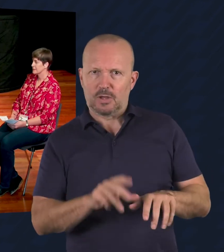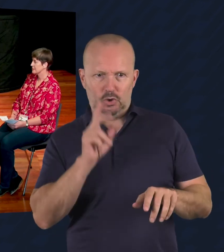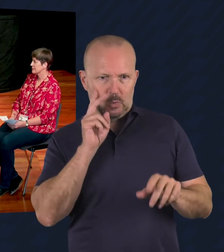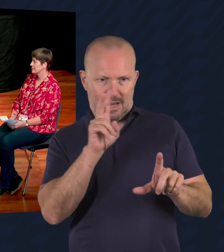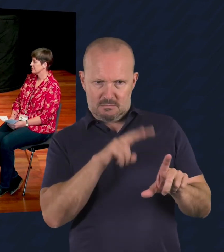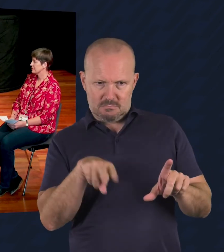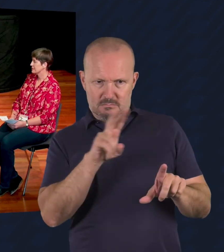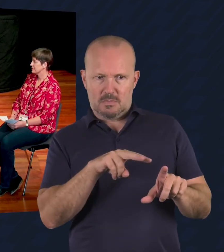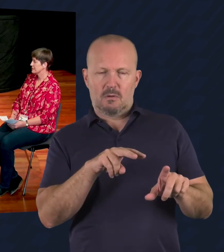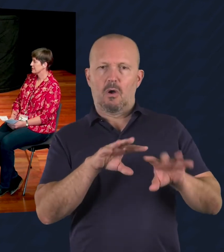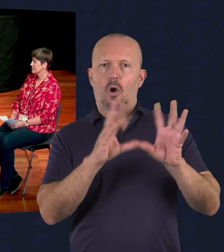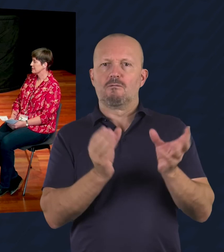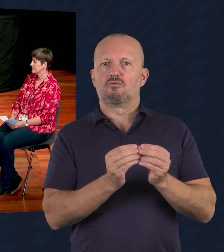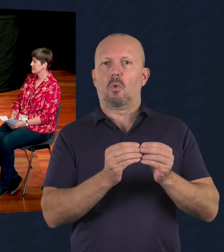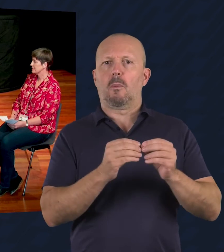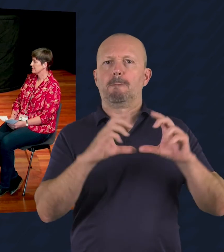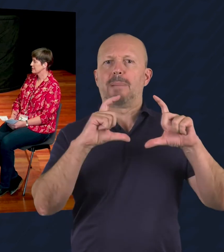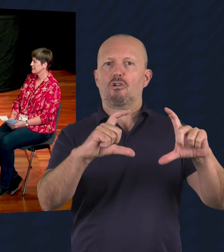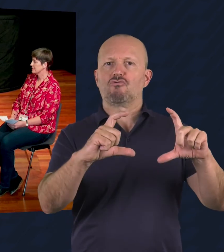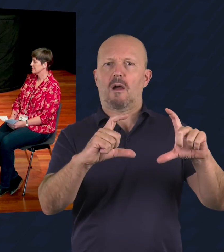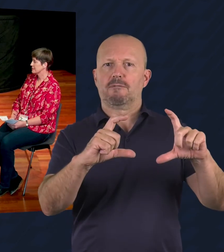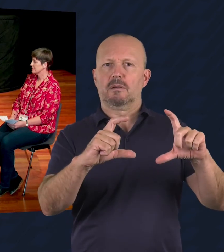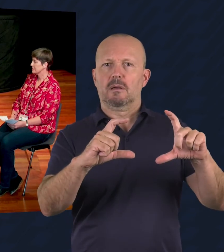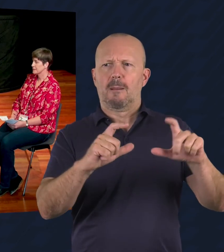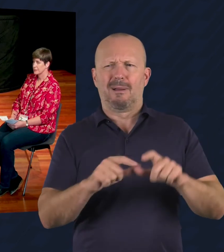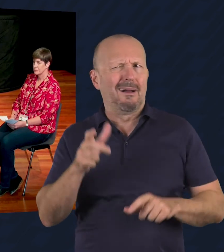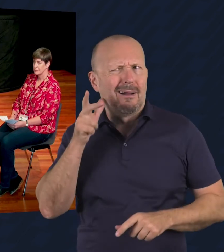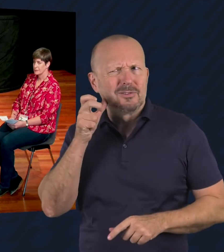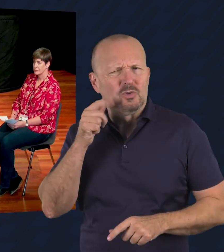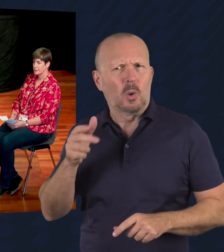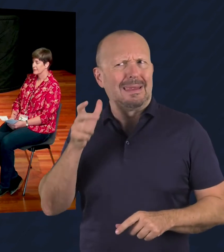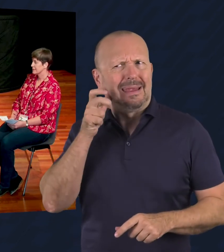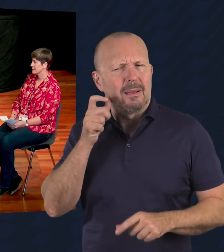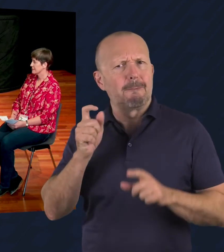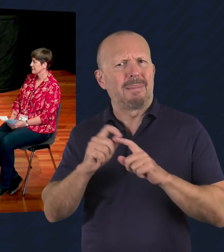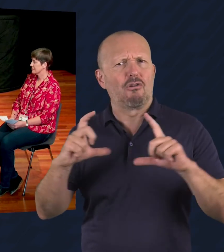you can assess the paragraph as a whole and all of the ideas contained within that can feed into each other.